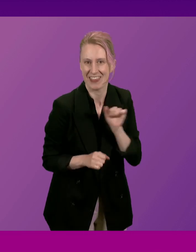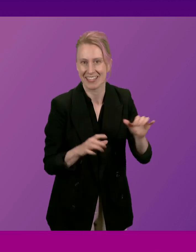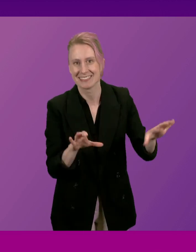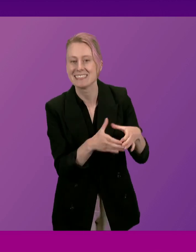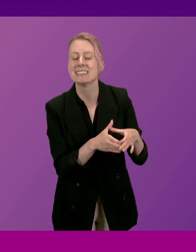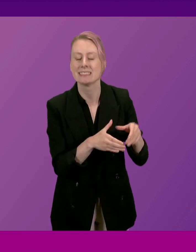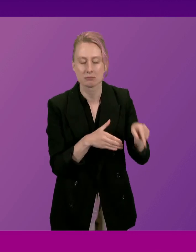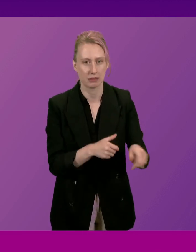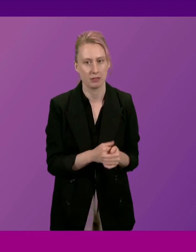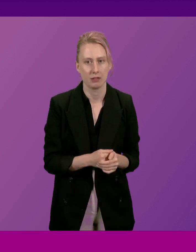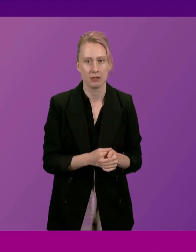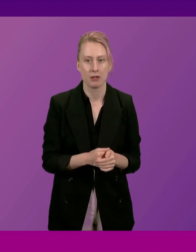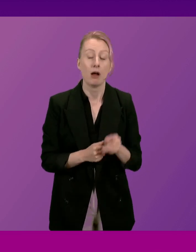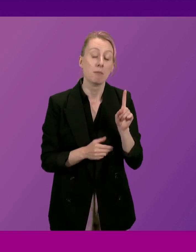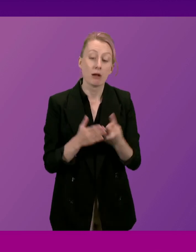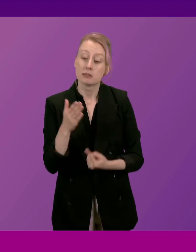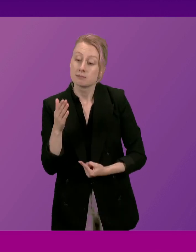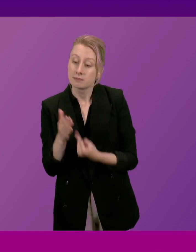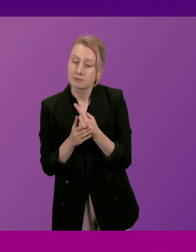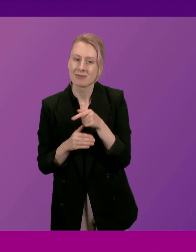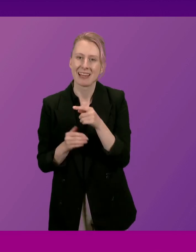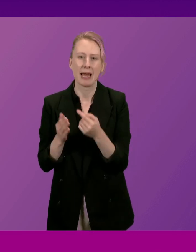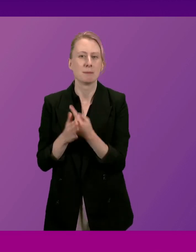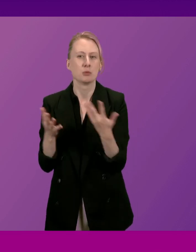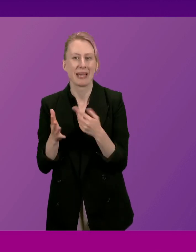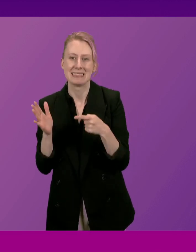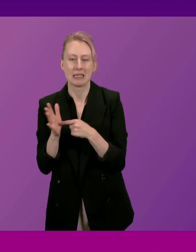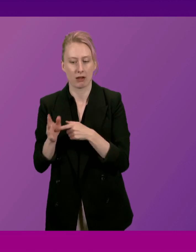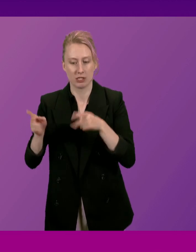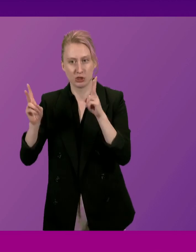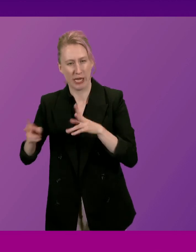such as the one that took place at Tannadice, where a chair was thrown at an Aberdeen Football